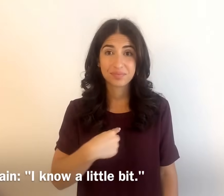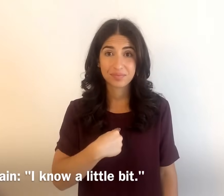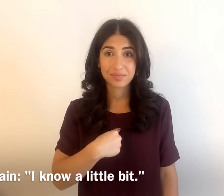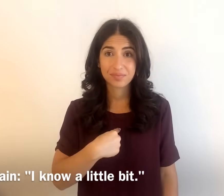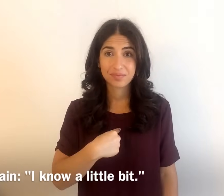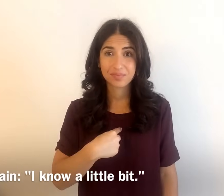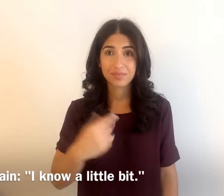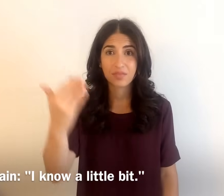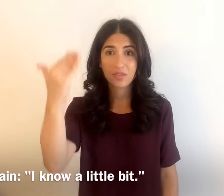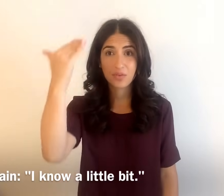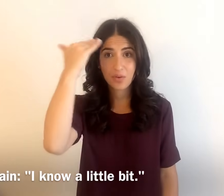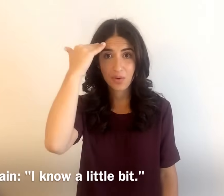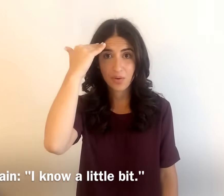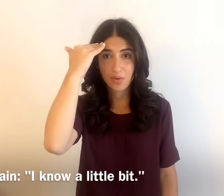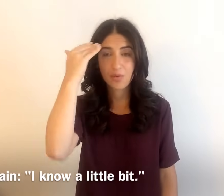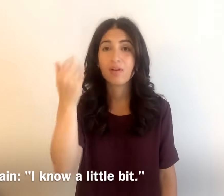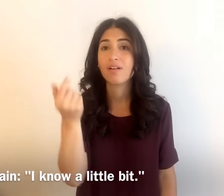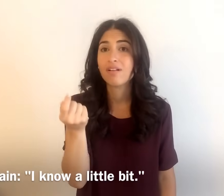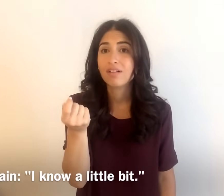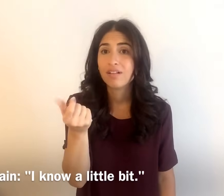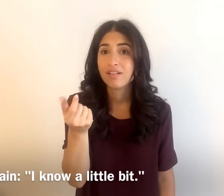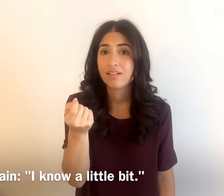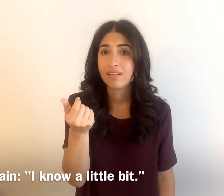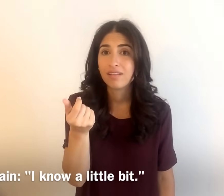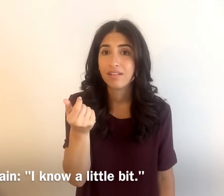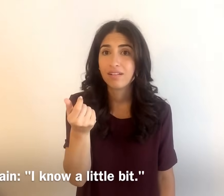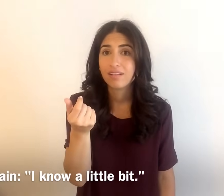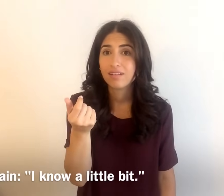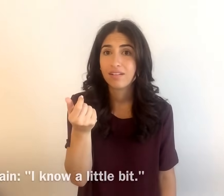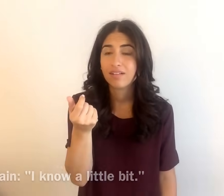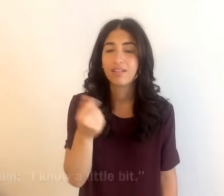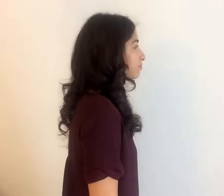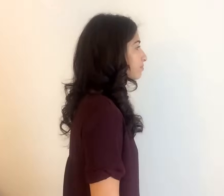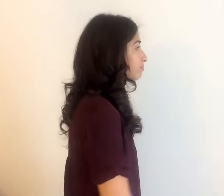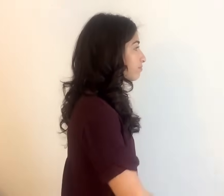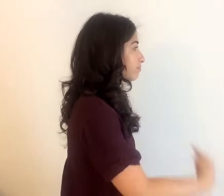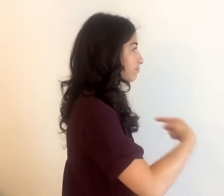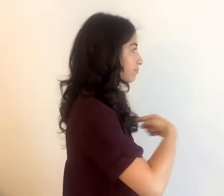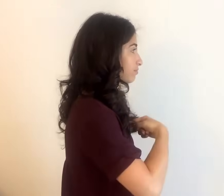Again: "I know a little bit."